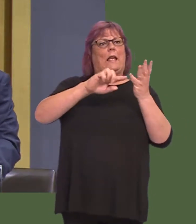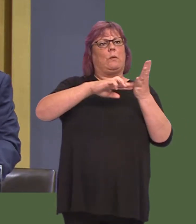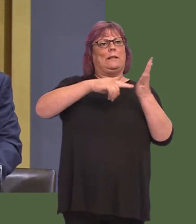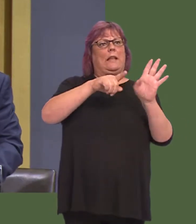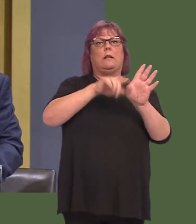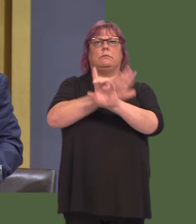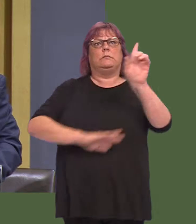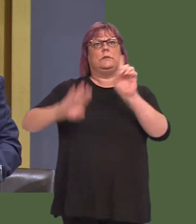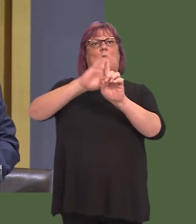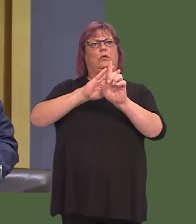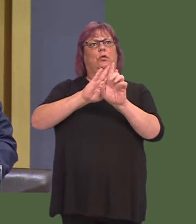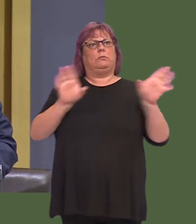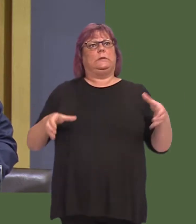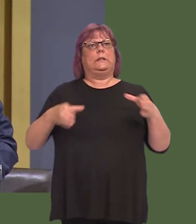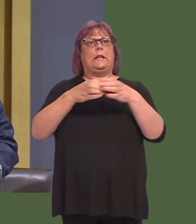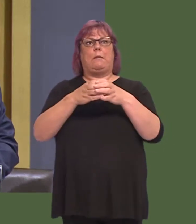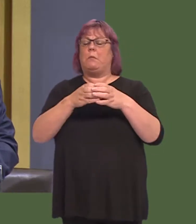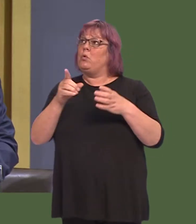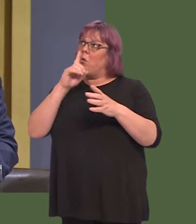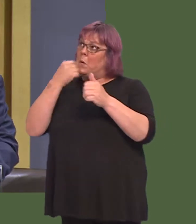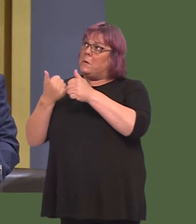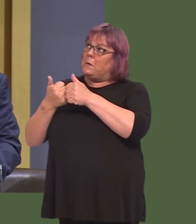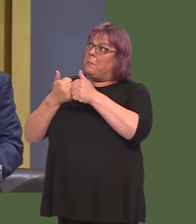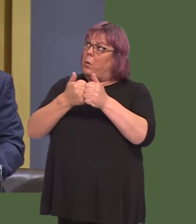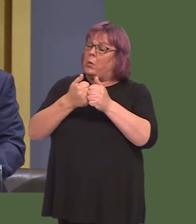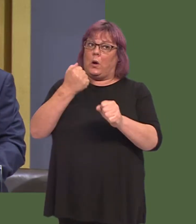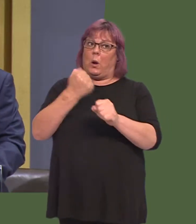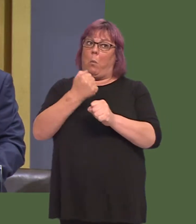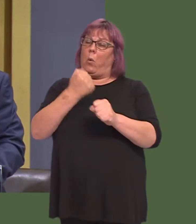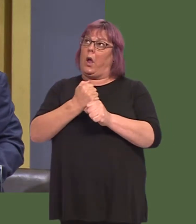So, will your Government support Glamorgan's suggestion by commissioning a feasibility